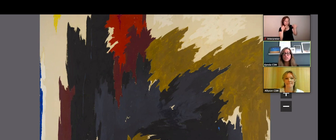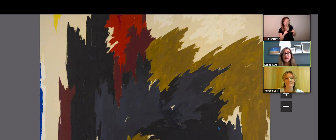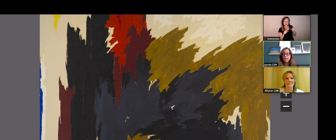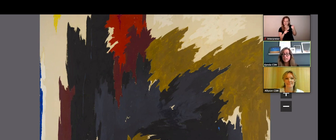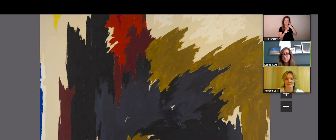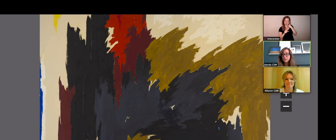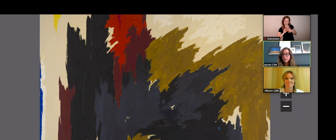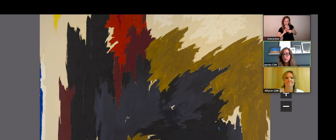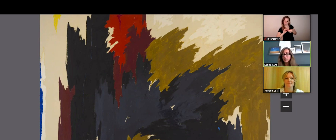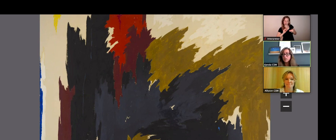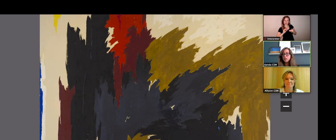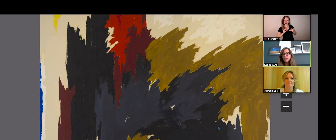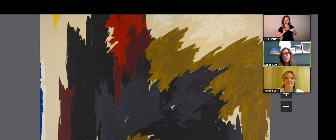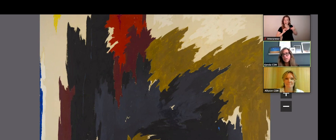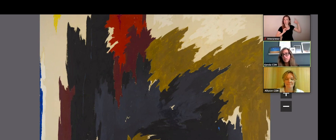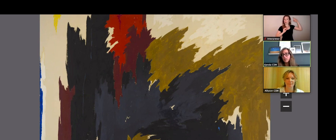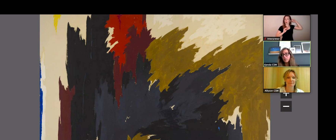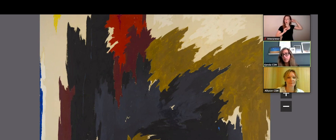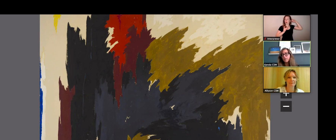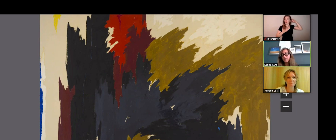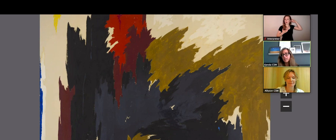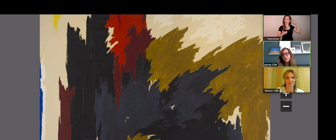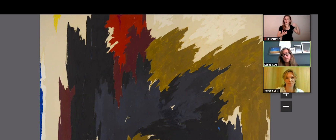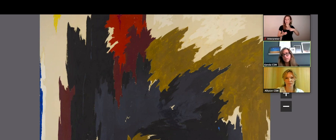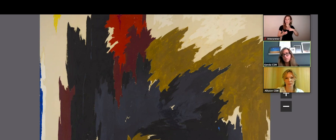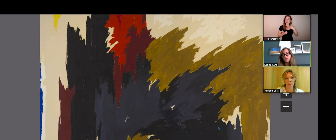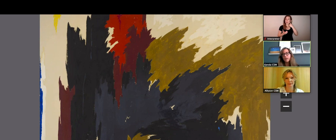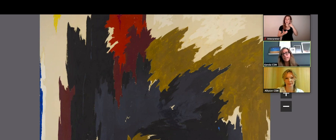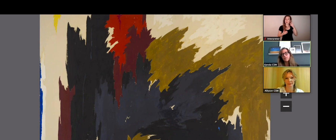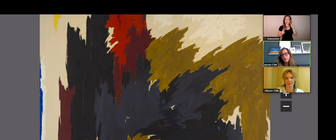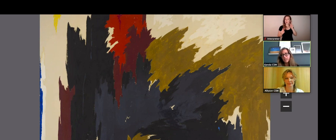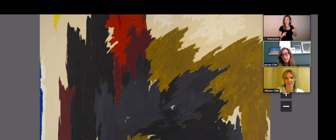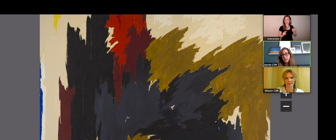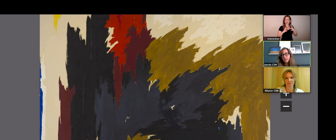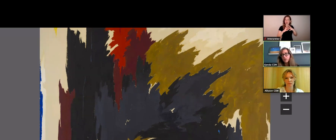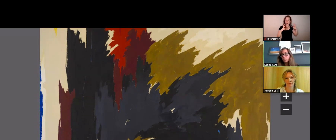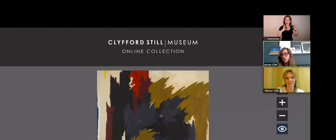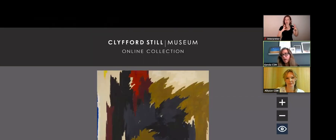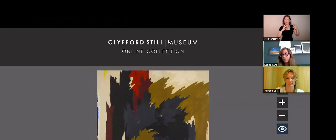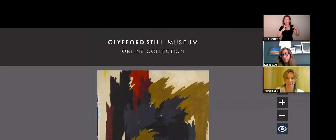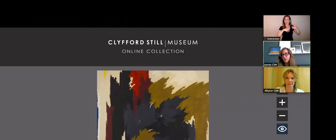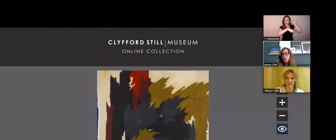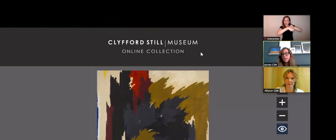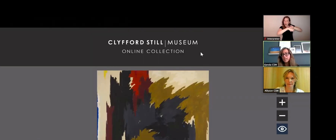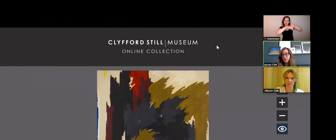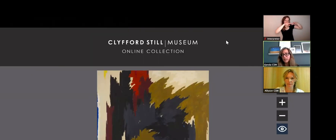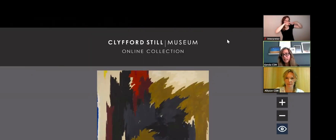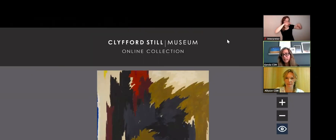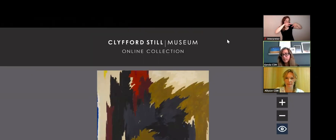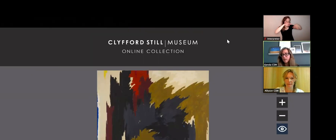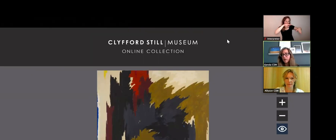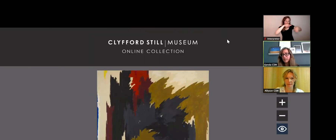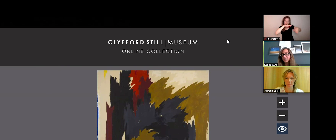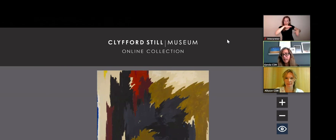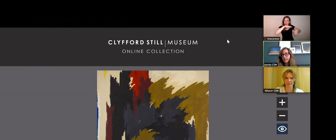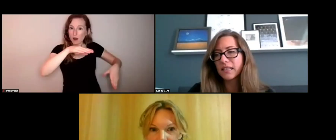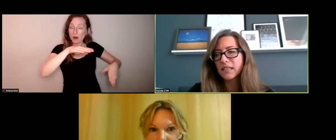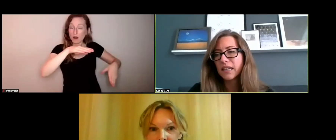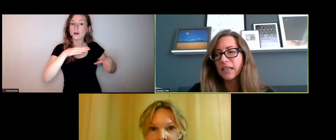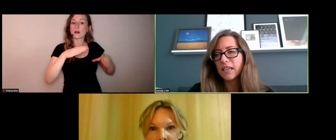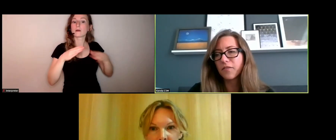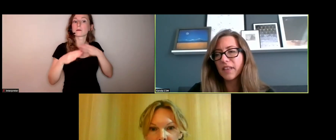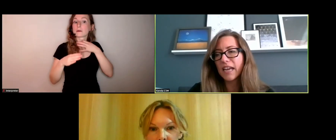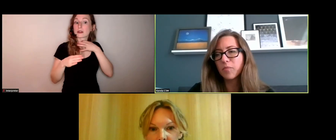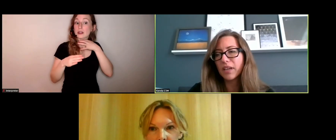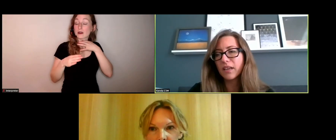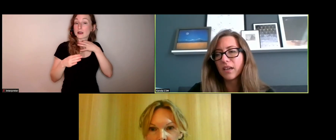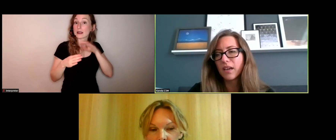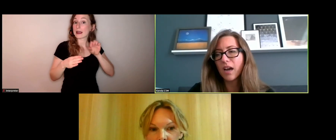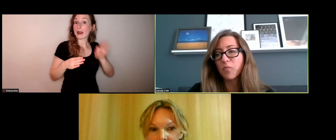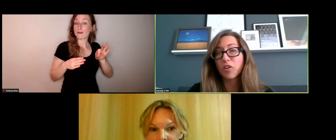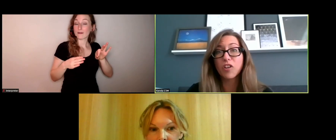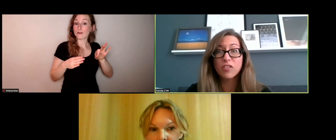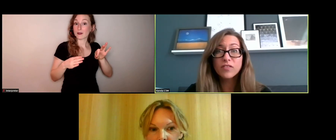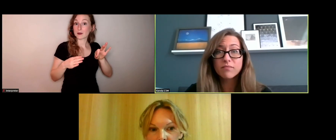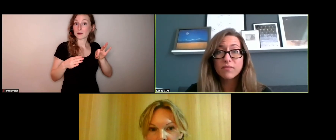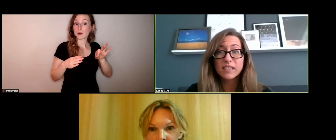jagged edges, would we have felt differently and noticed different things if the lines